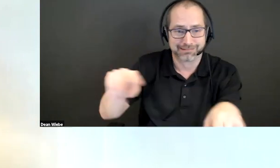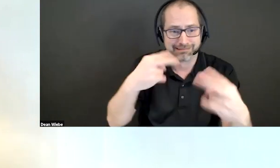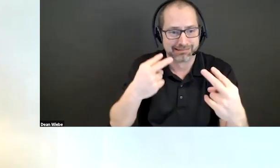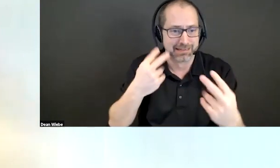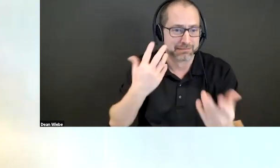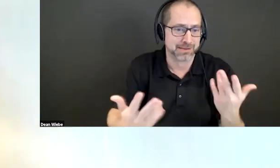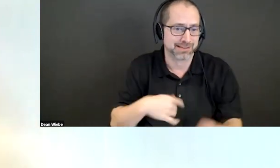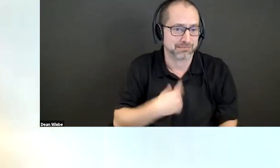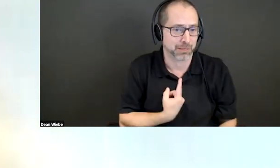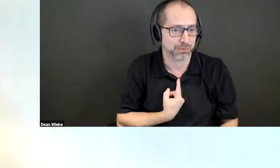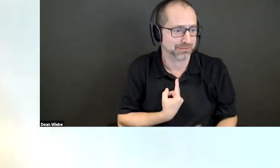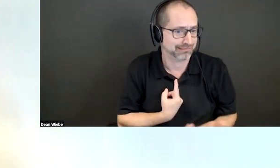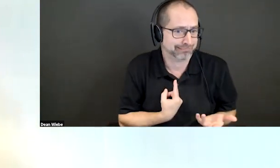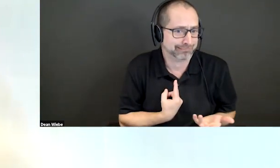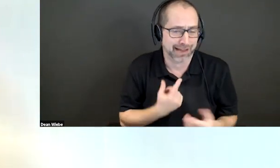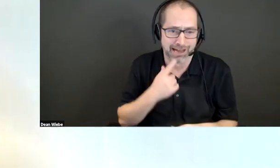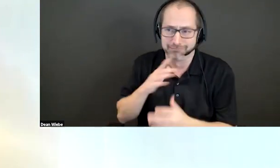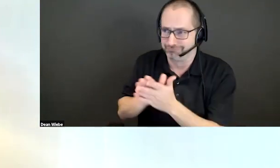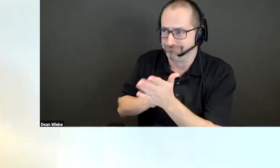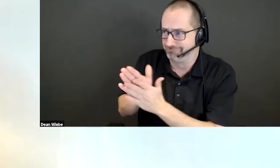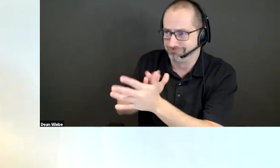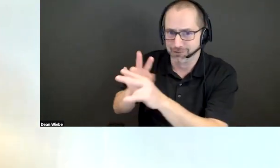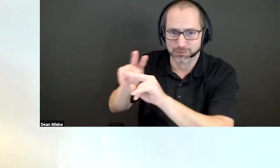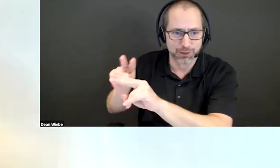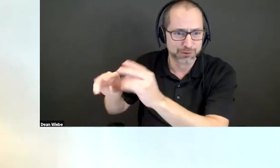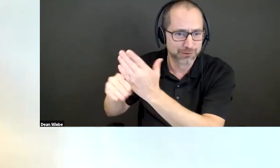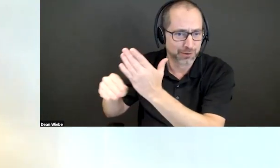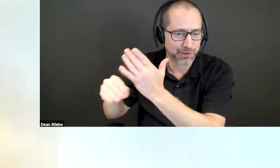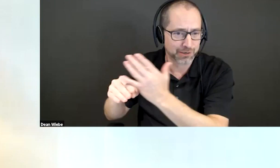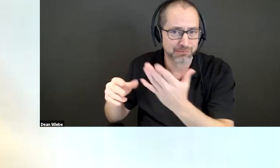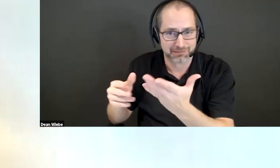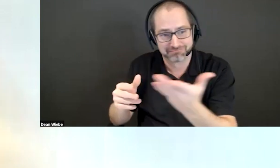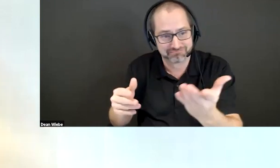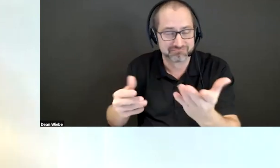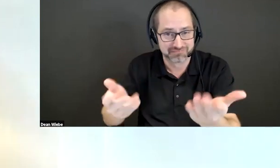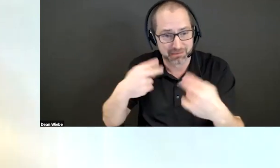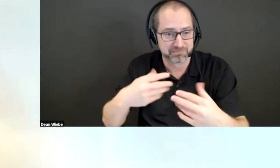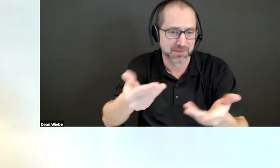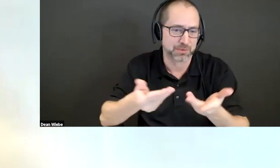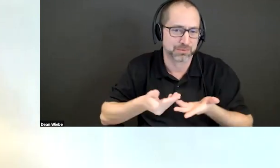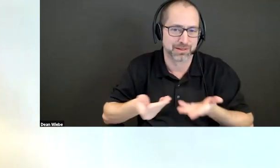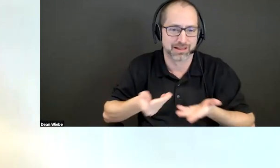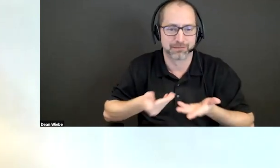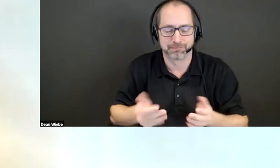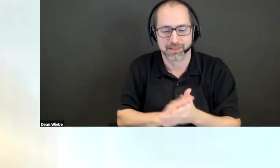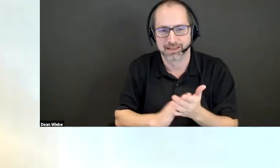concerned being an avid soccer fan. But welcome again and thank you for joining us in Parallel